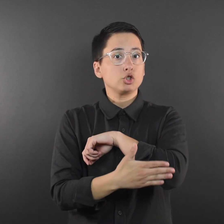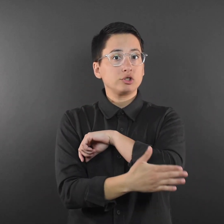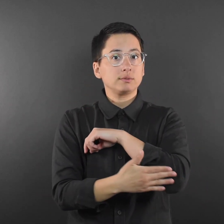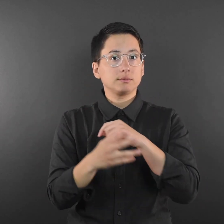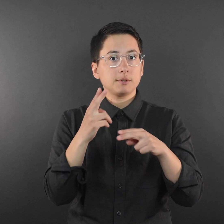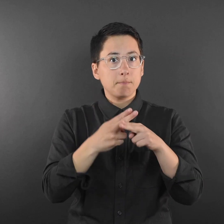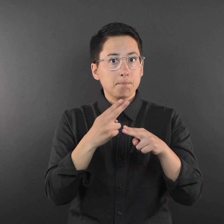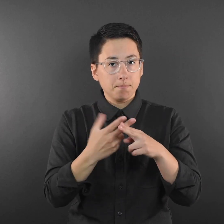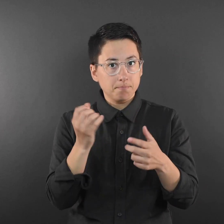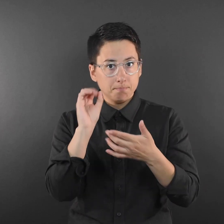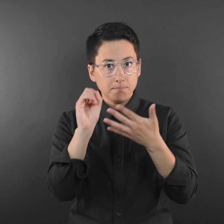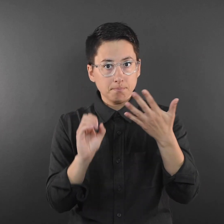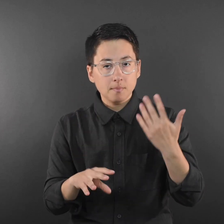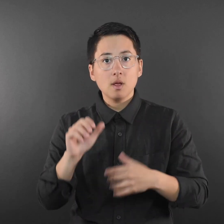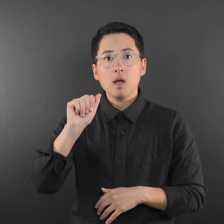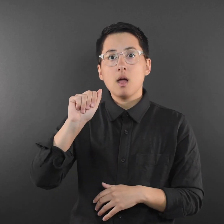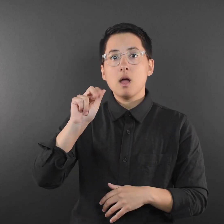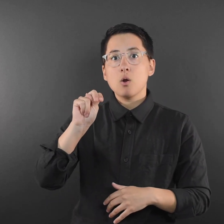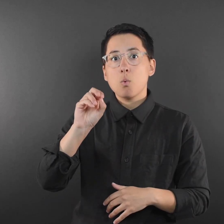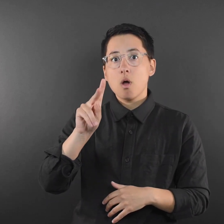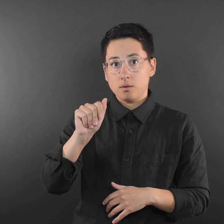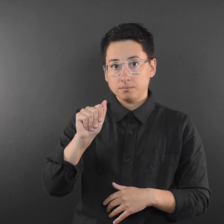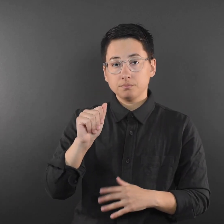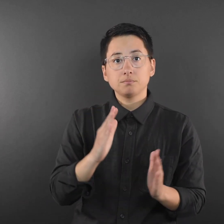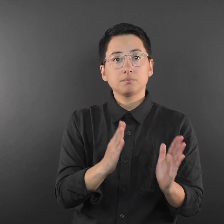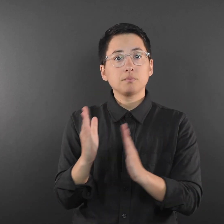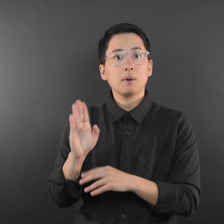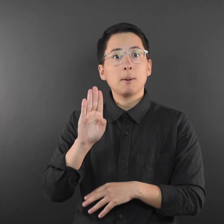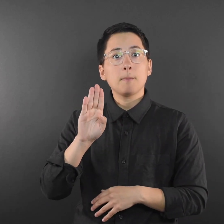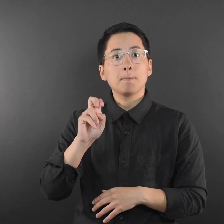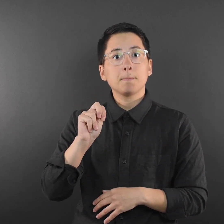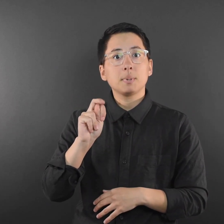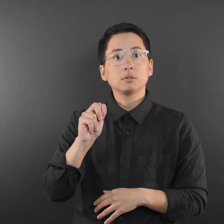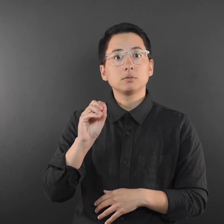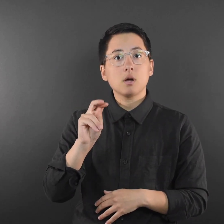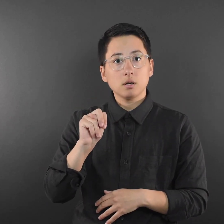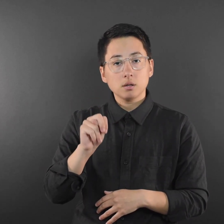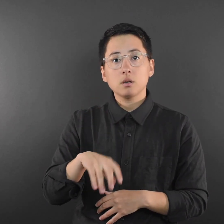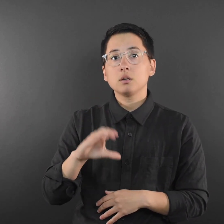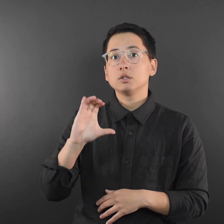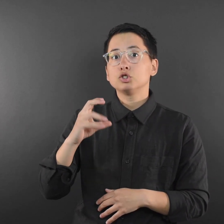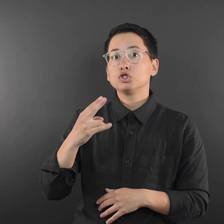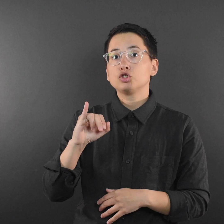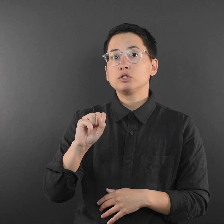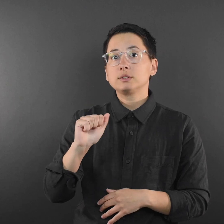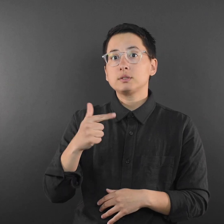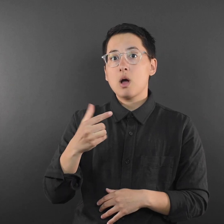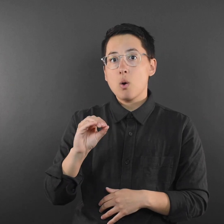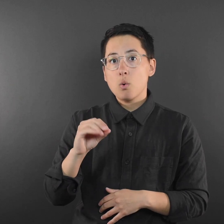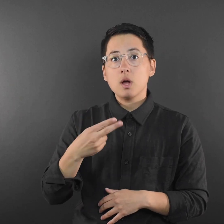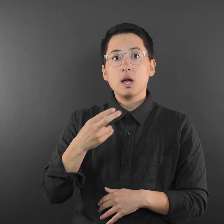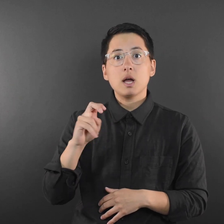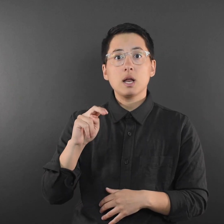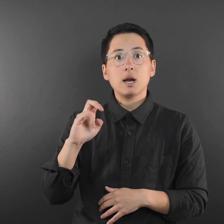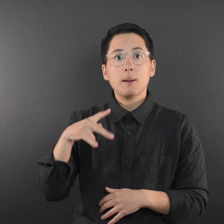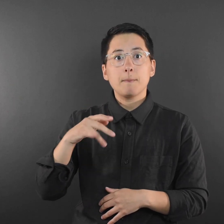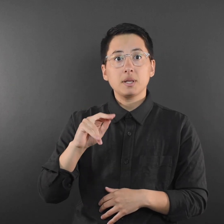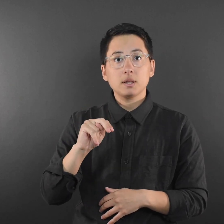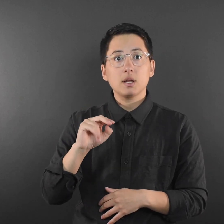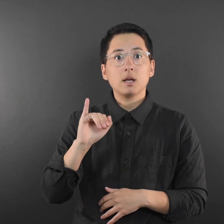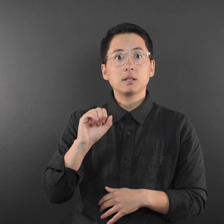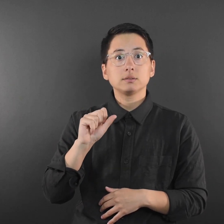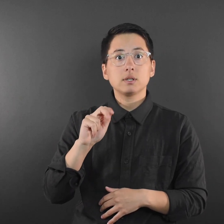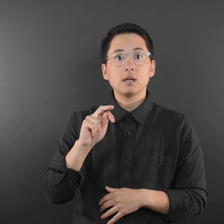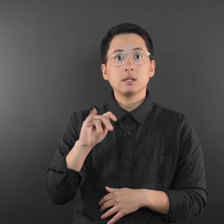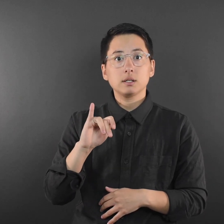The restrictions apply in the following counties: Anoka, Benton, Chisago, Hennepin,